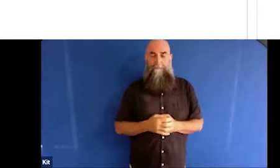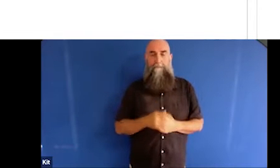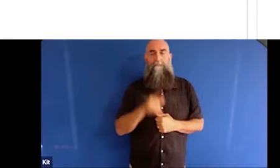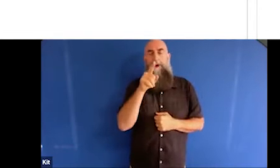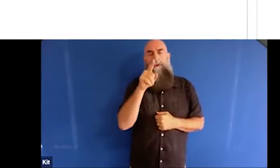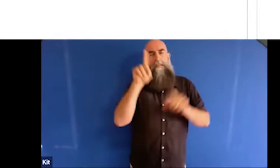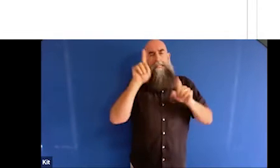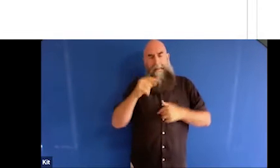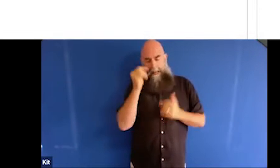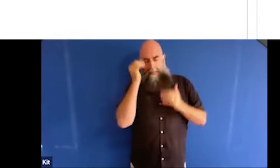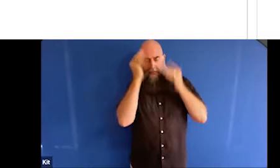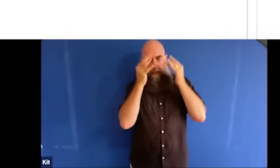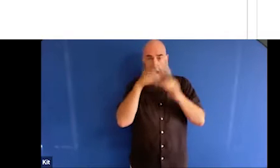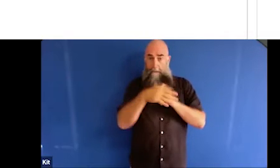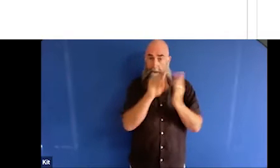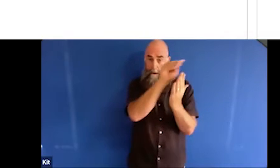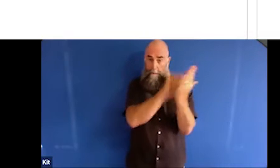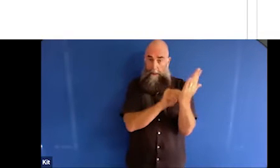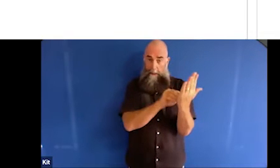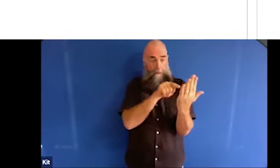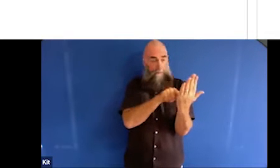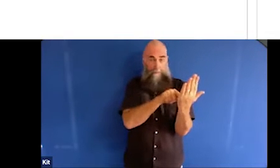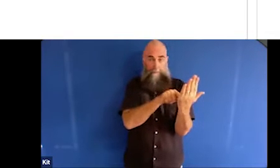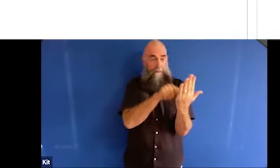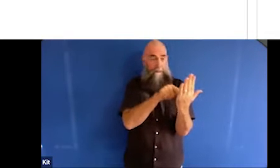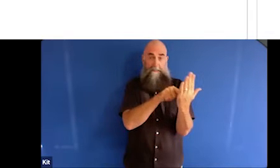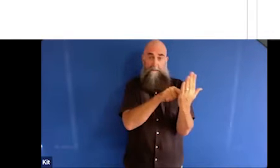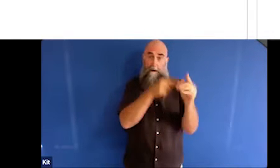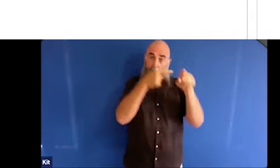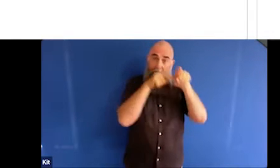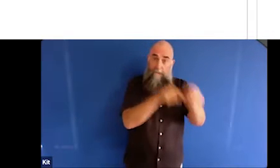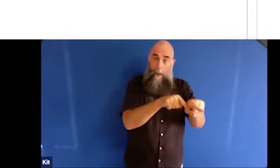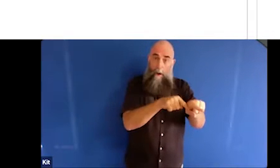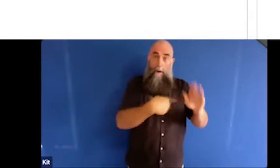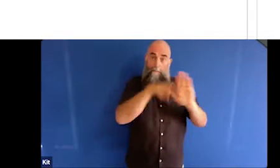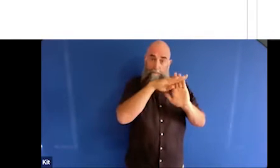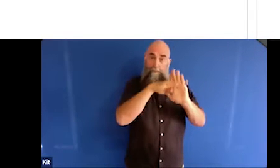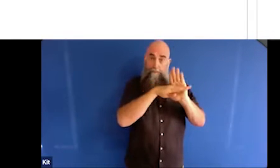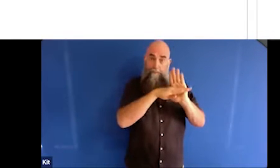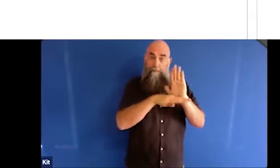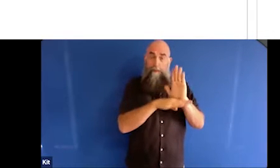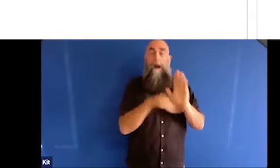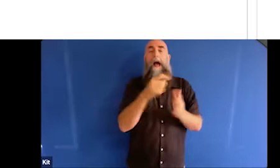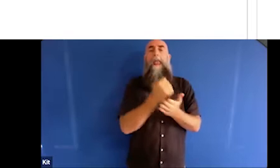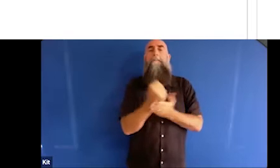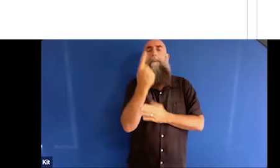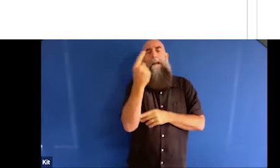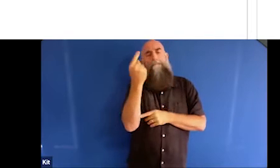the most important thing is the assessment criteria and the first one is quality.